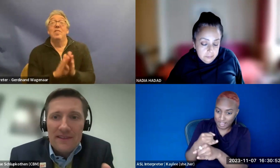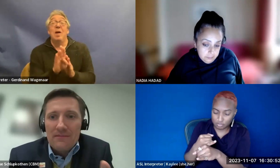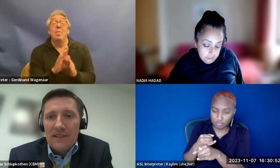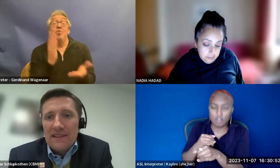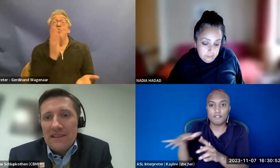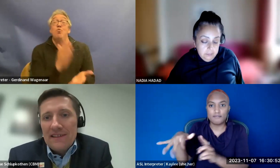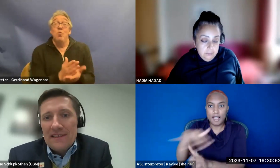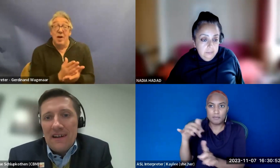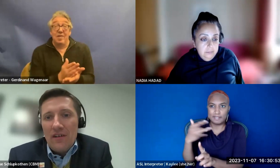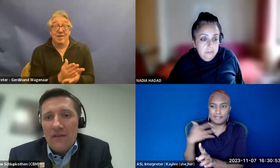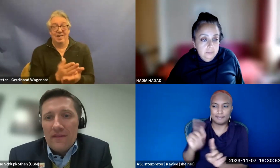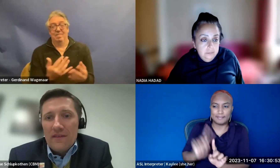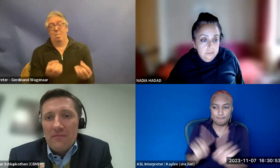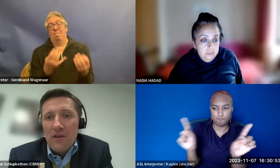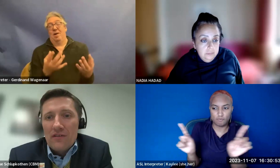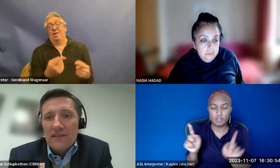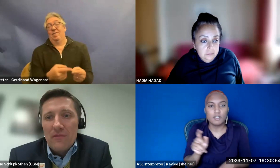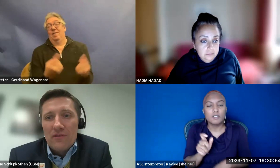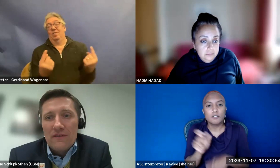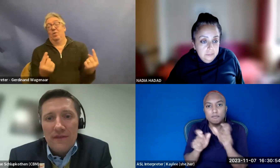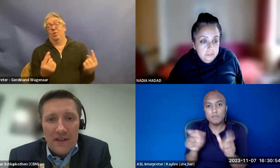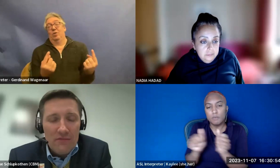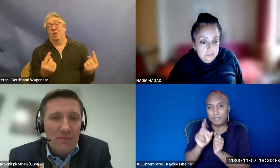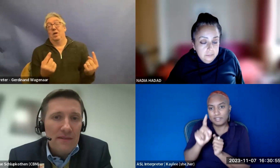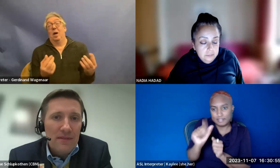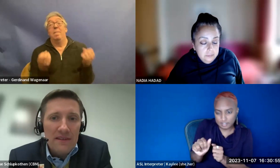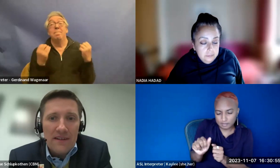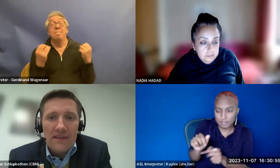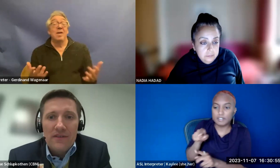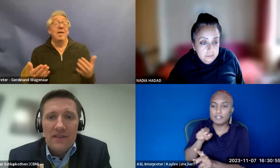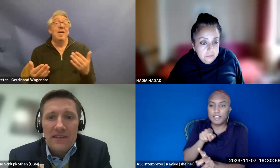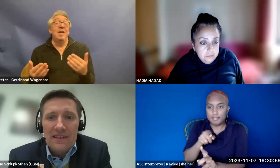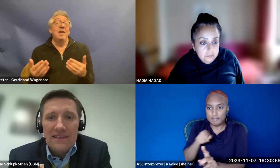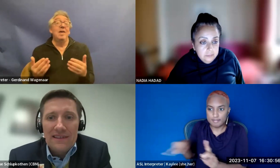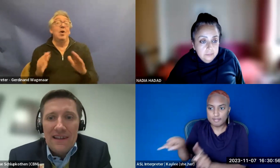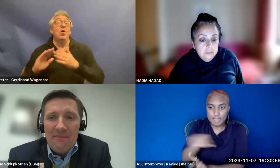Persons with Disabilities are often amongst the most vulnerable people,